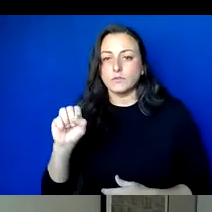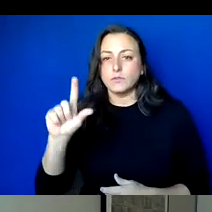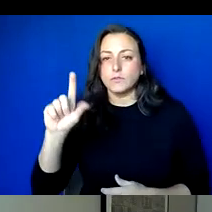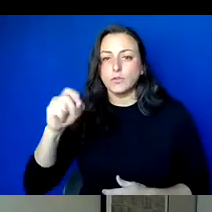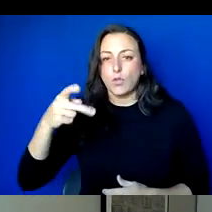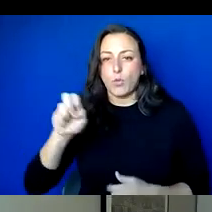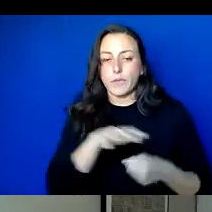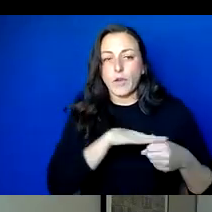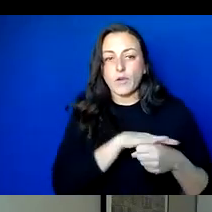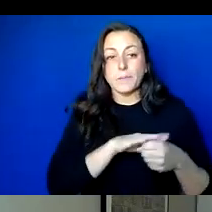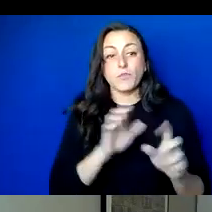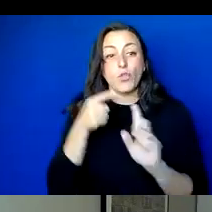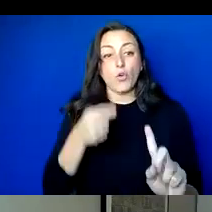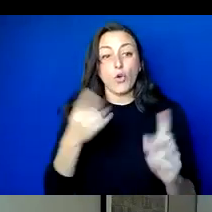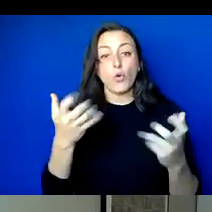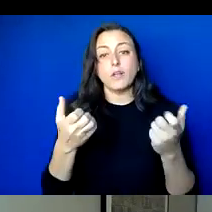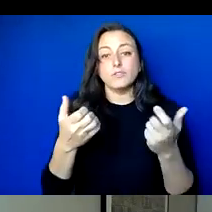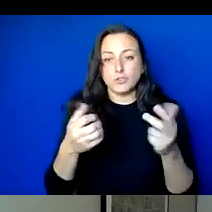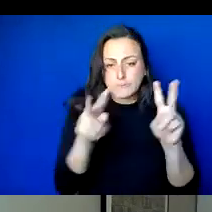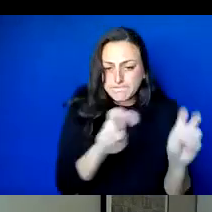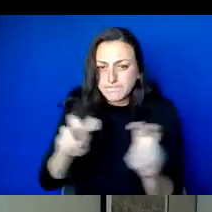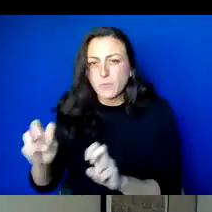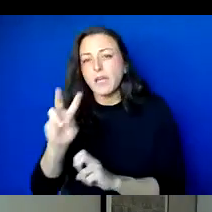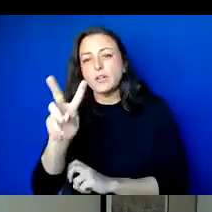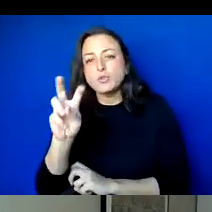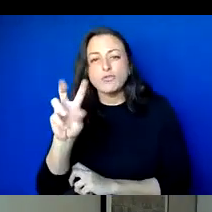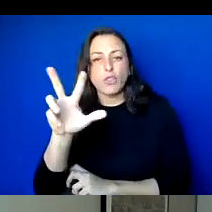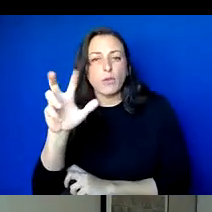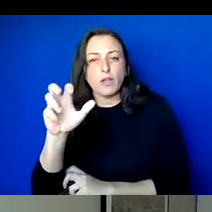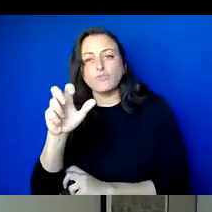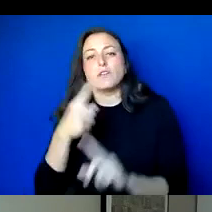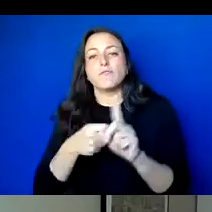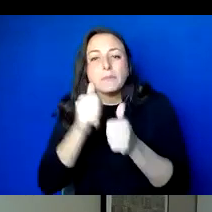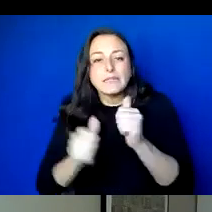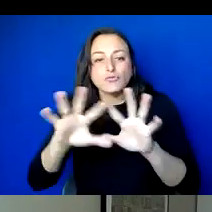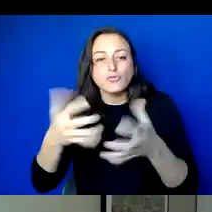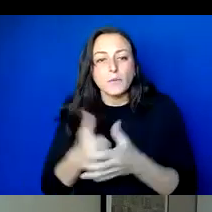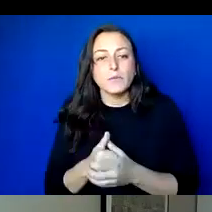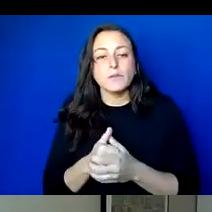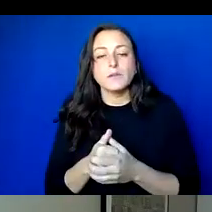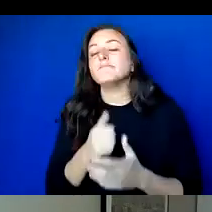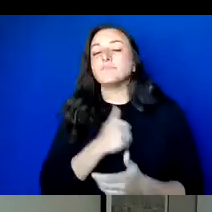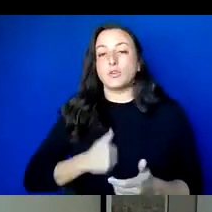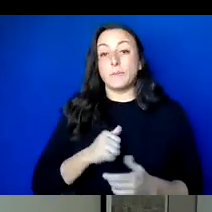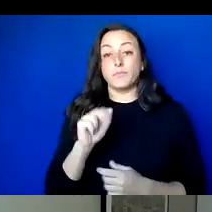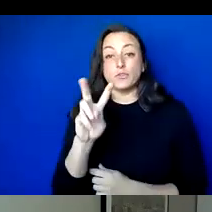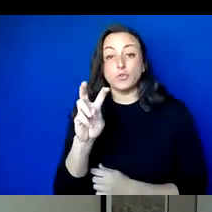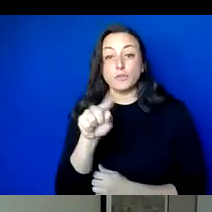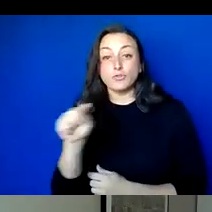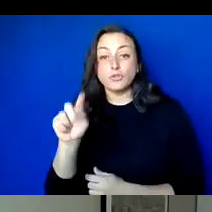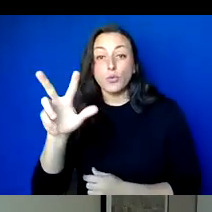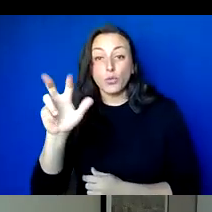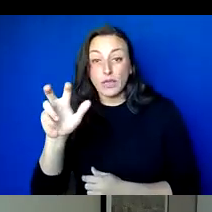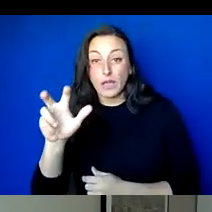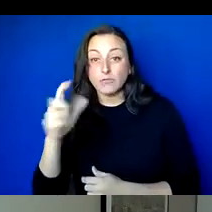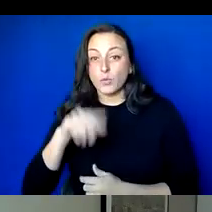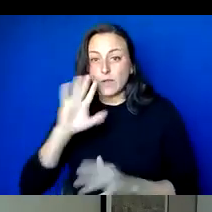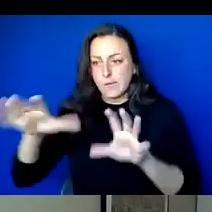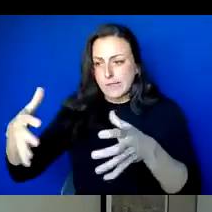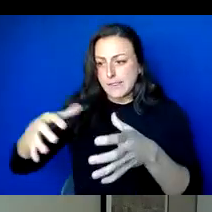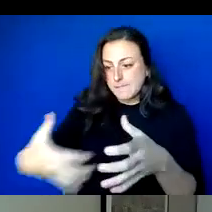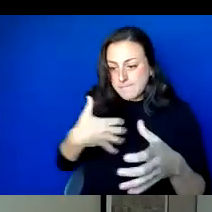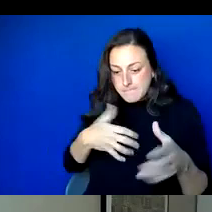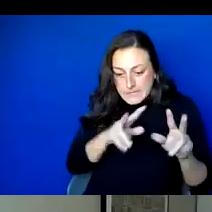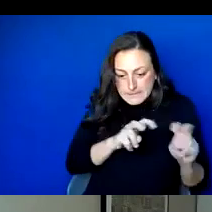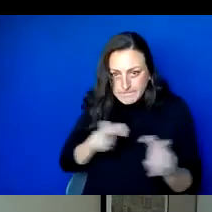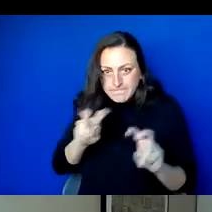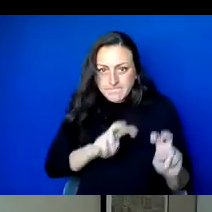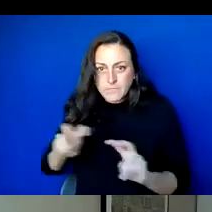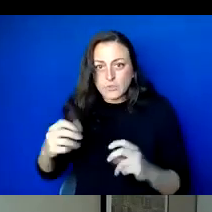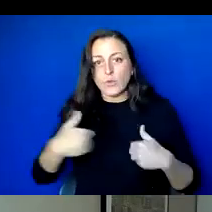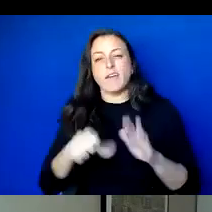200 to 300 of cases that occur here in Colorado to have specimens from those cases sequenced at